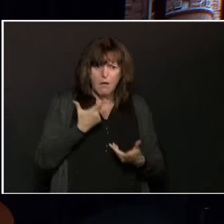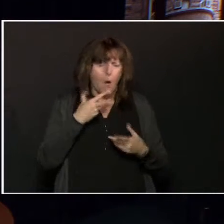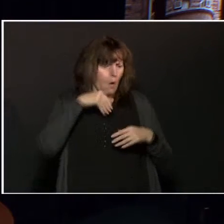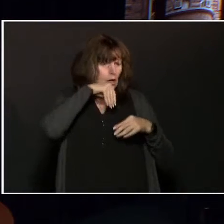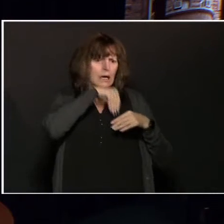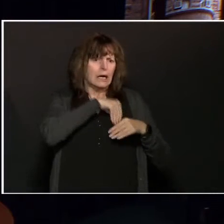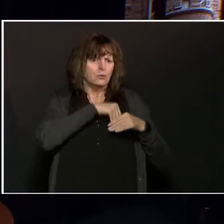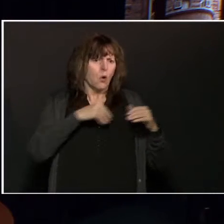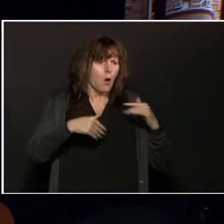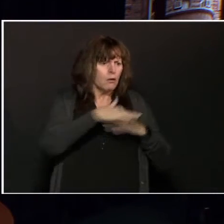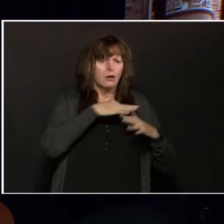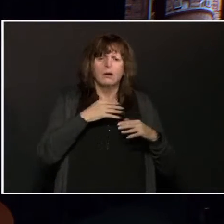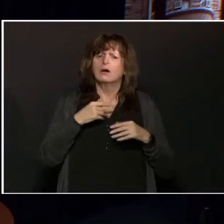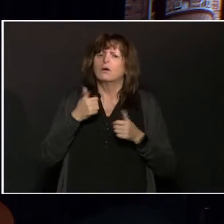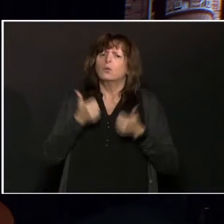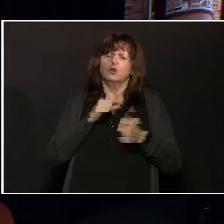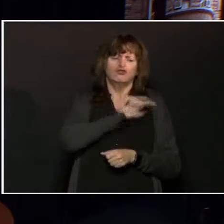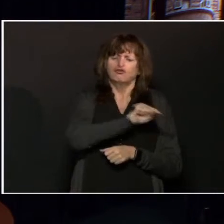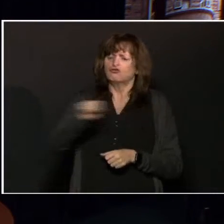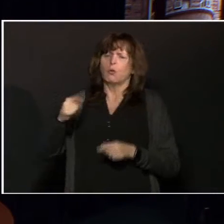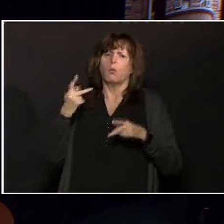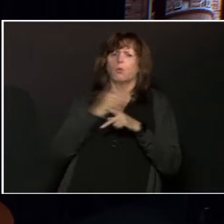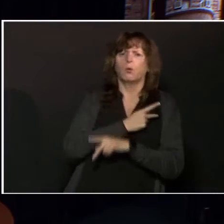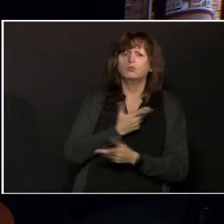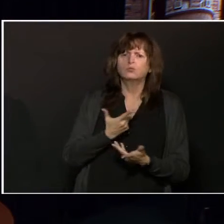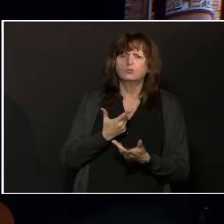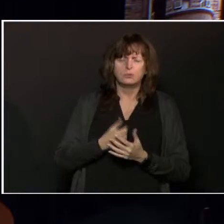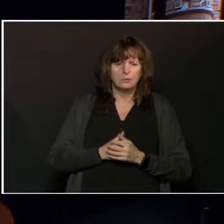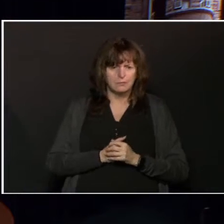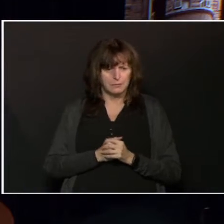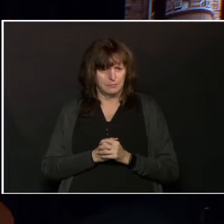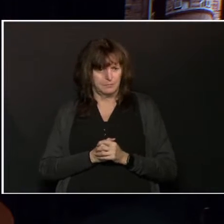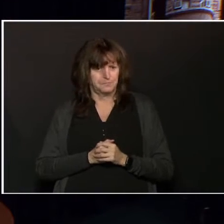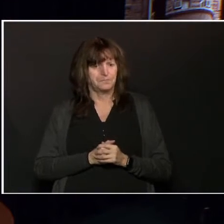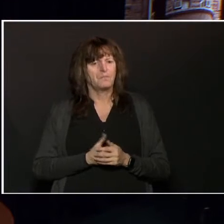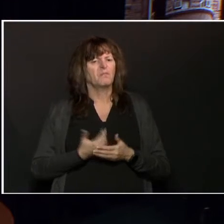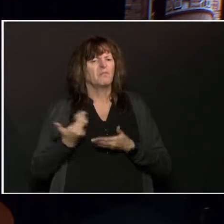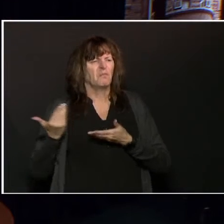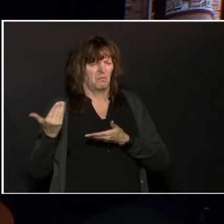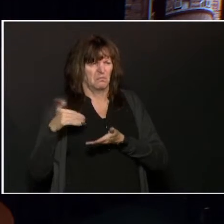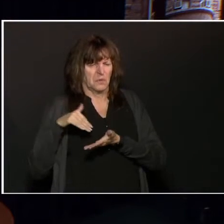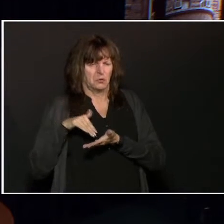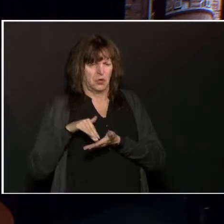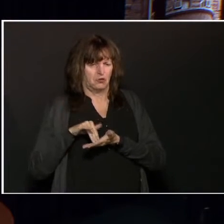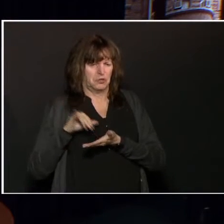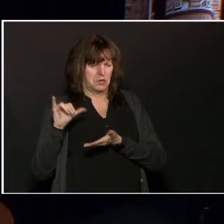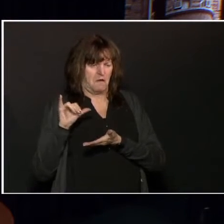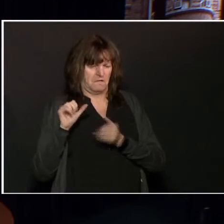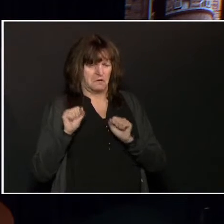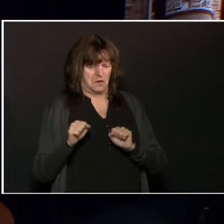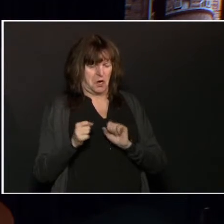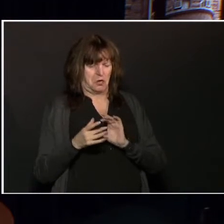THROUGHOUT THE LONG-TERM CARE HOME IN THROUGHOUT THE LONG-TERM CARE HOME IN THE THROUGHOUT THE LONG-TERM CARE HOME IN THE IMPACT HOME IN THE IMPACT IN TERMS OF MORTALITY HOME IN THE IMPACT IN TERMS OF MORTALITY IS REALLY